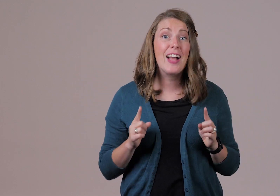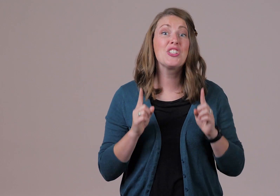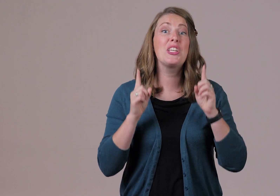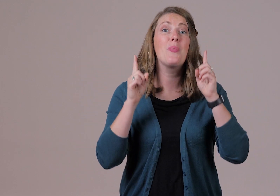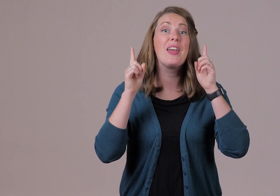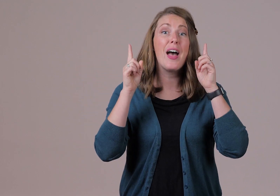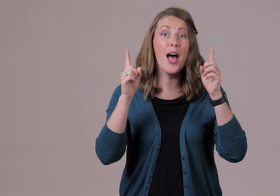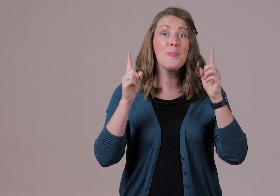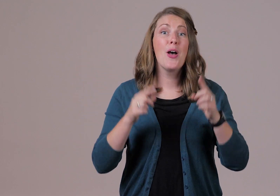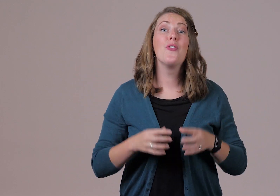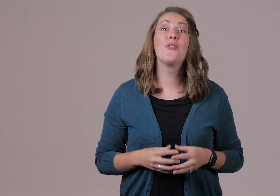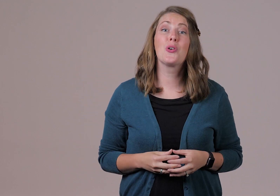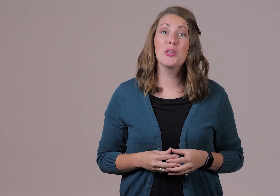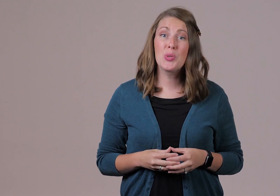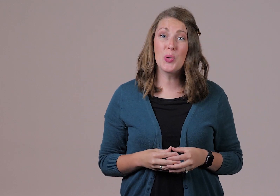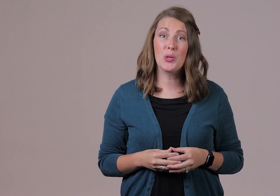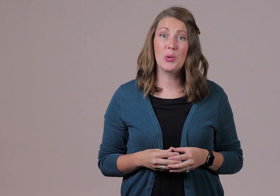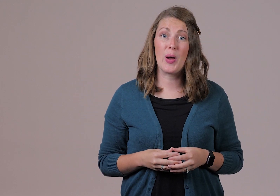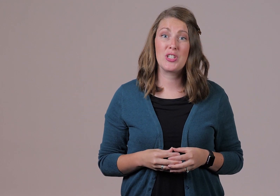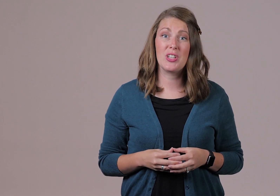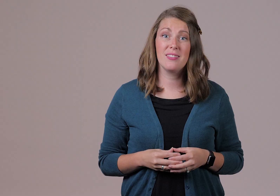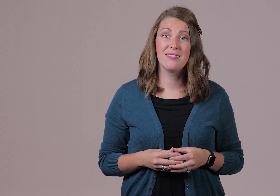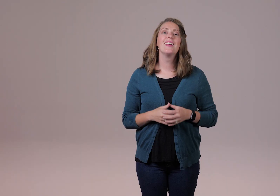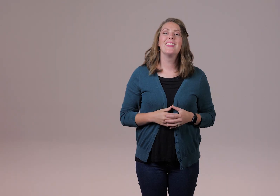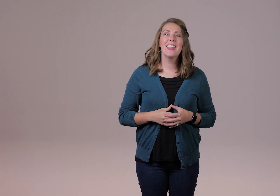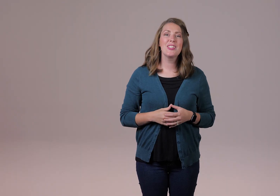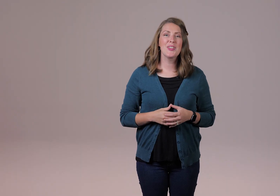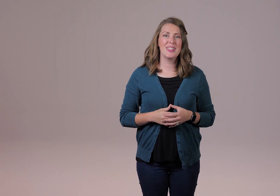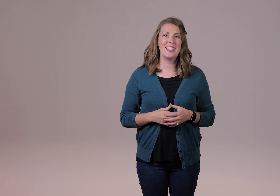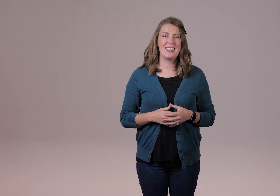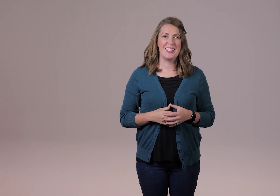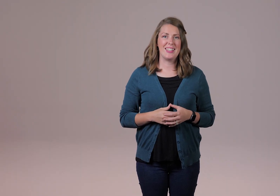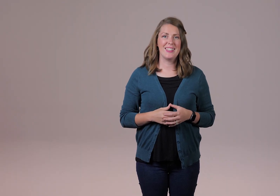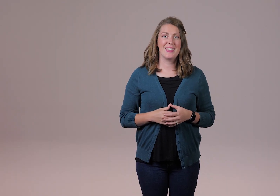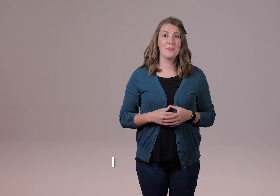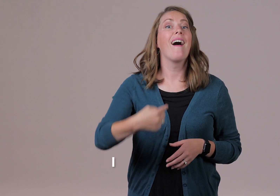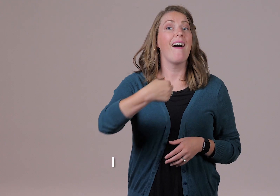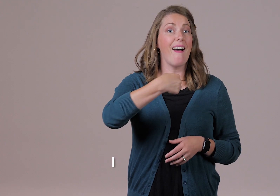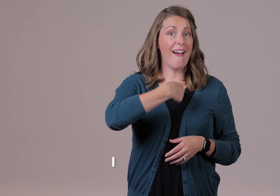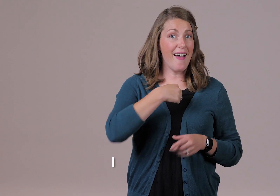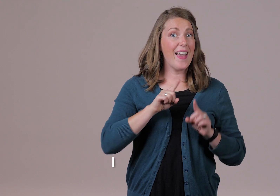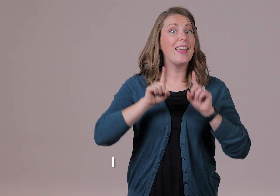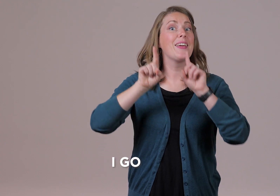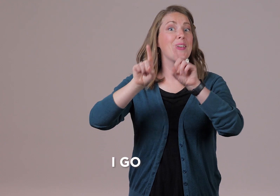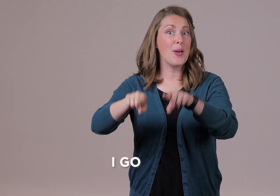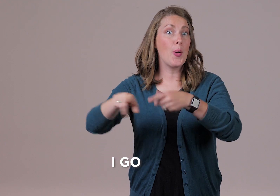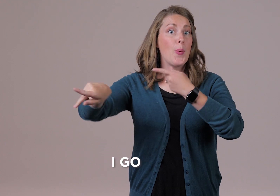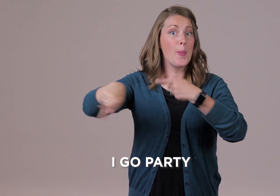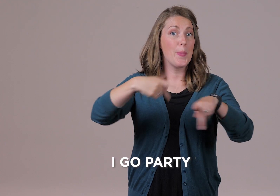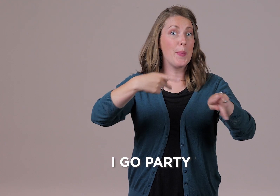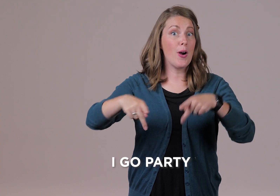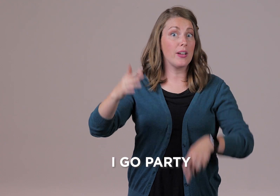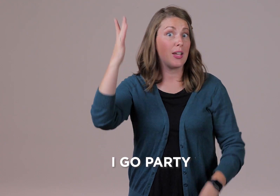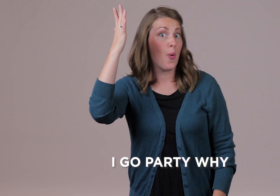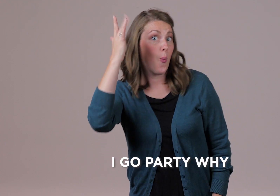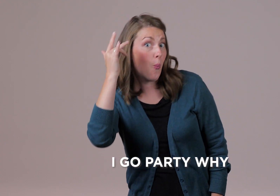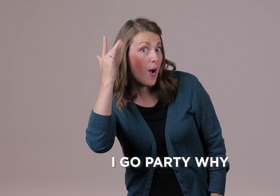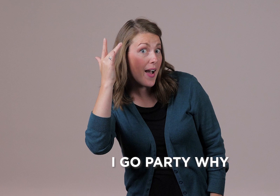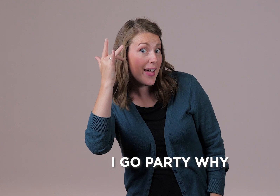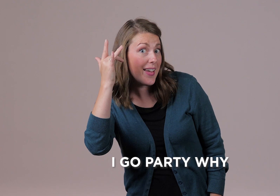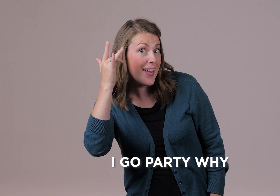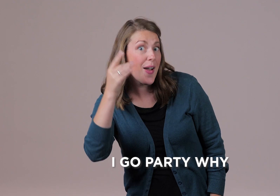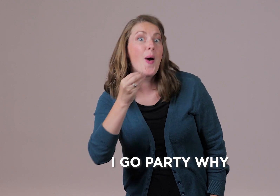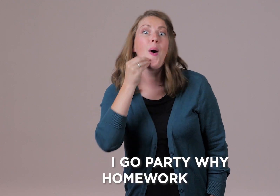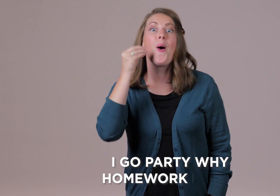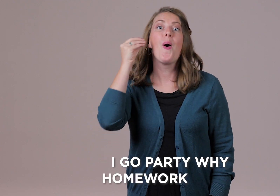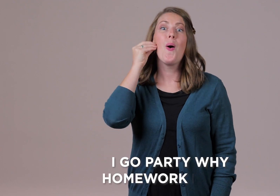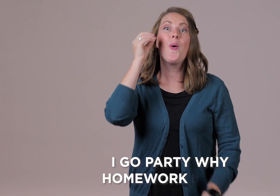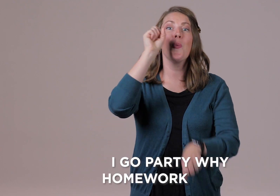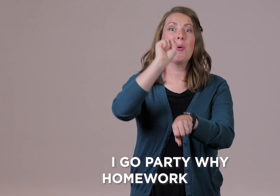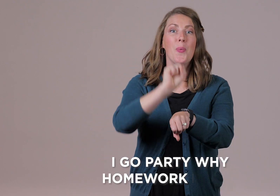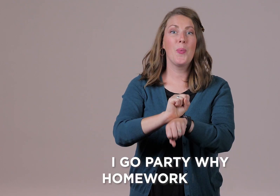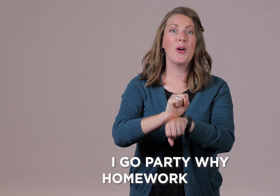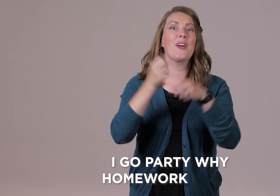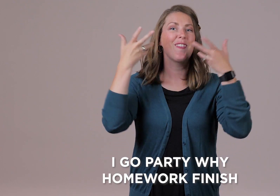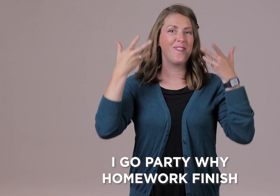actually went up for a rhetorical question. Let's look at this sentence. 'I go party why home work